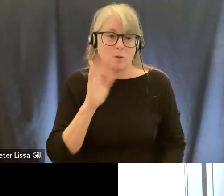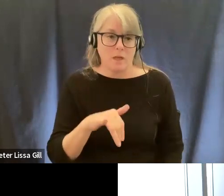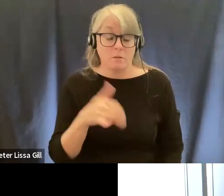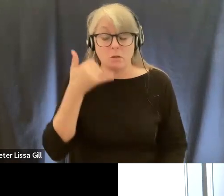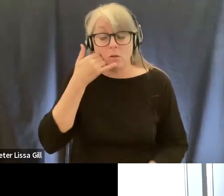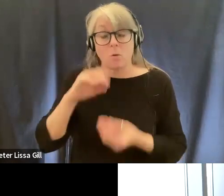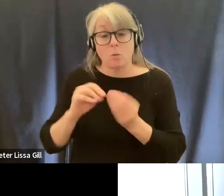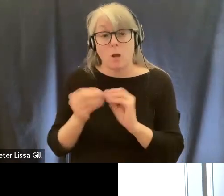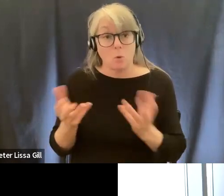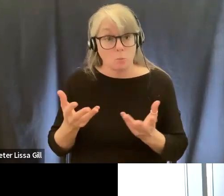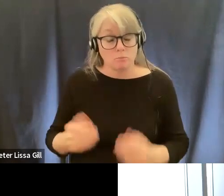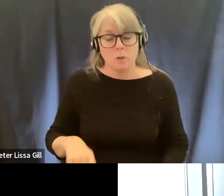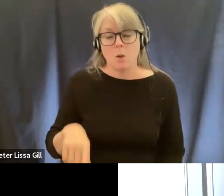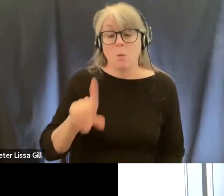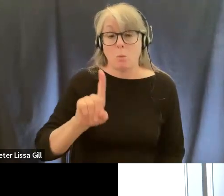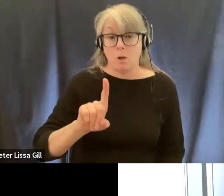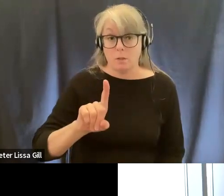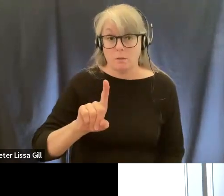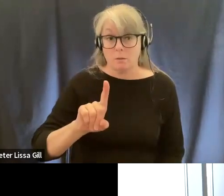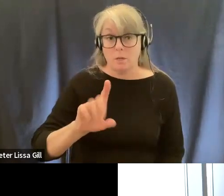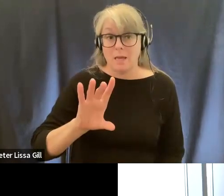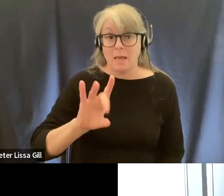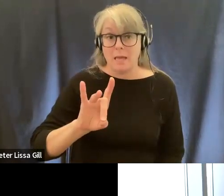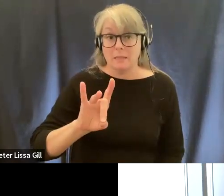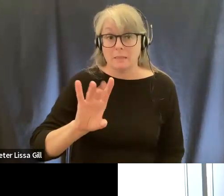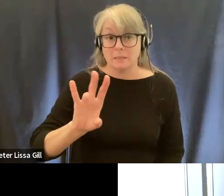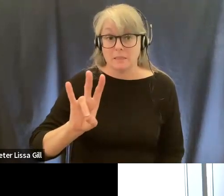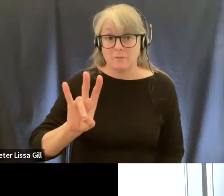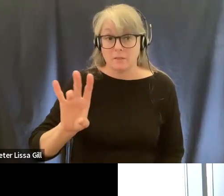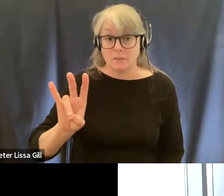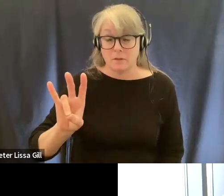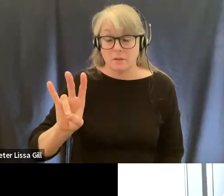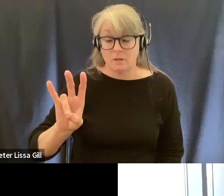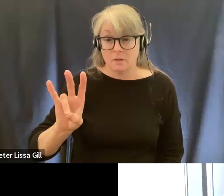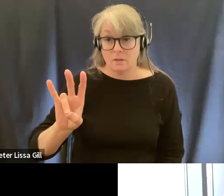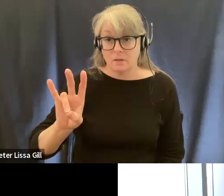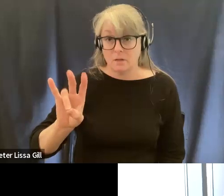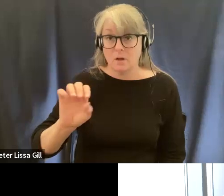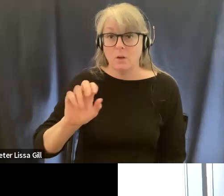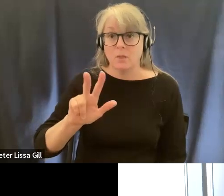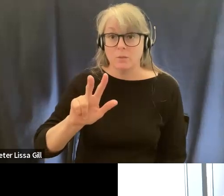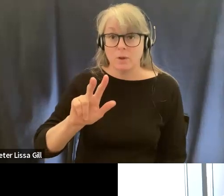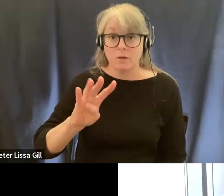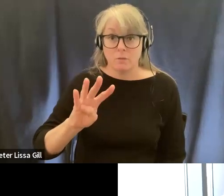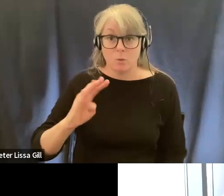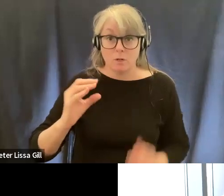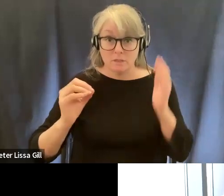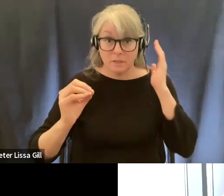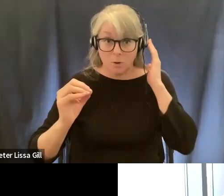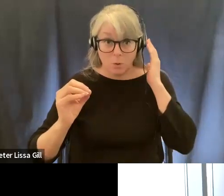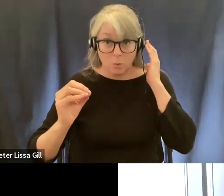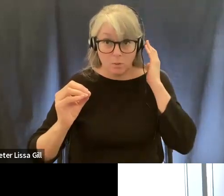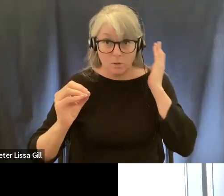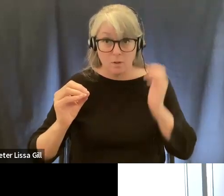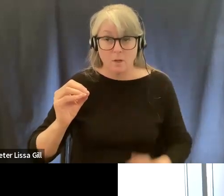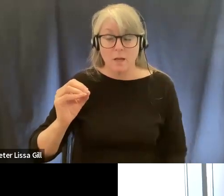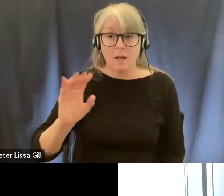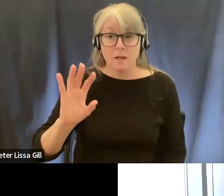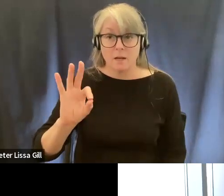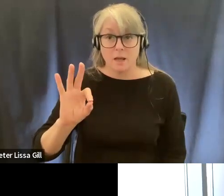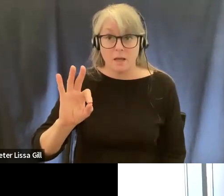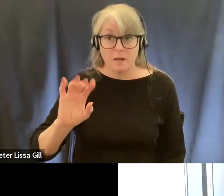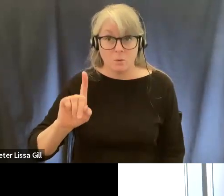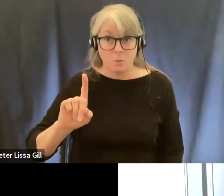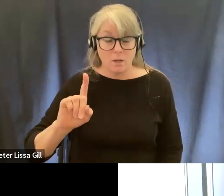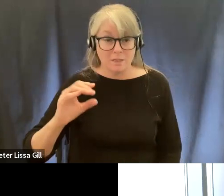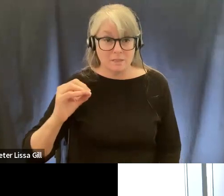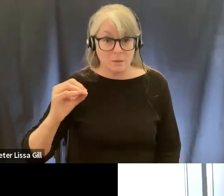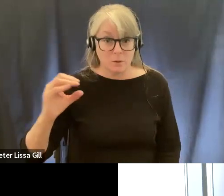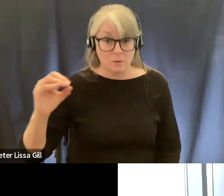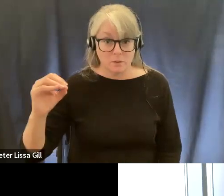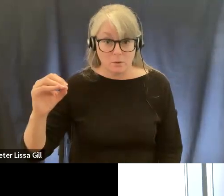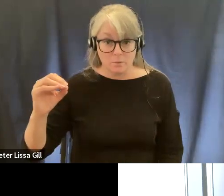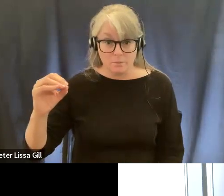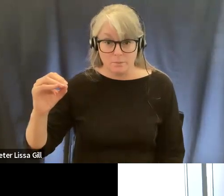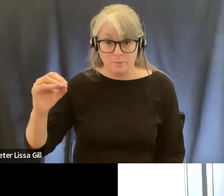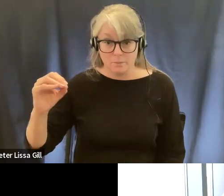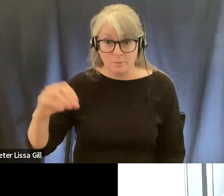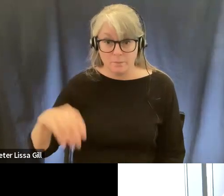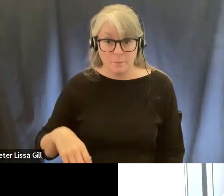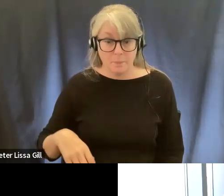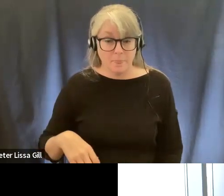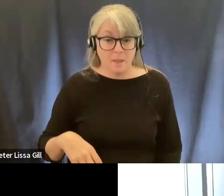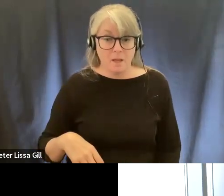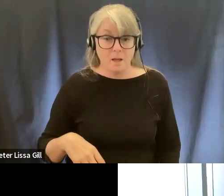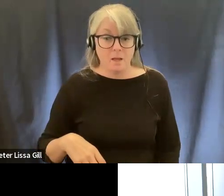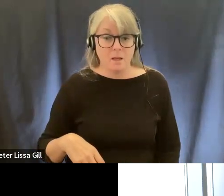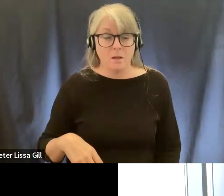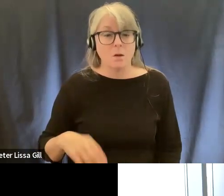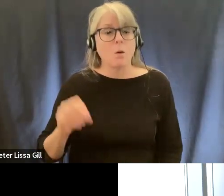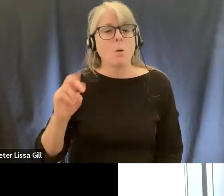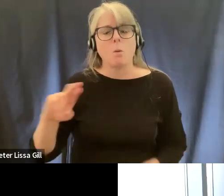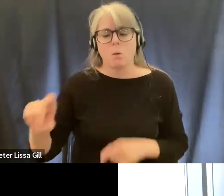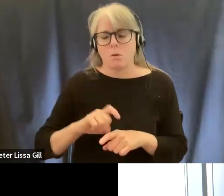Is 18773409100 and you're more than welcome to call our office as well.